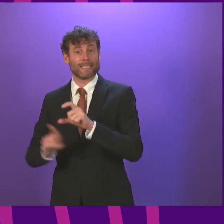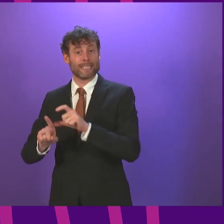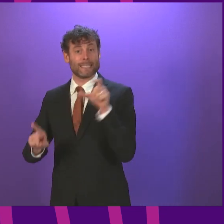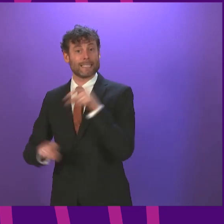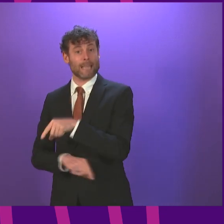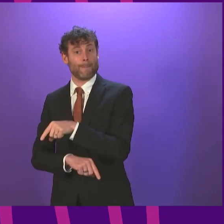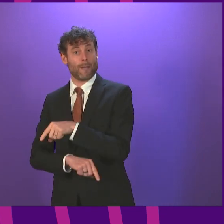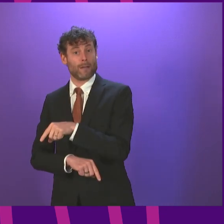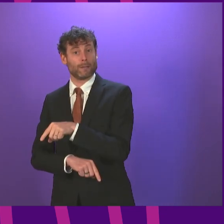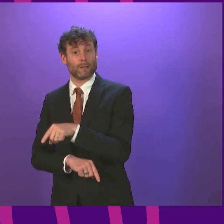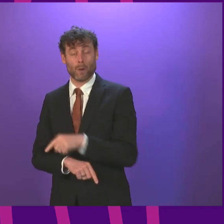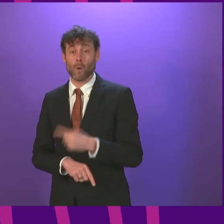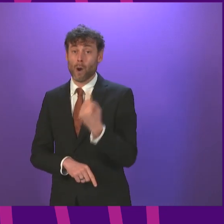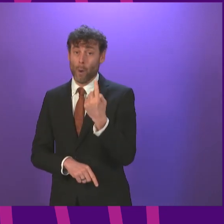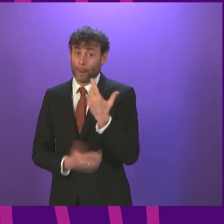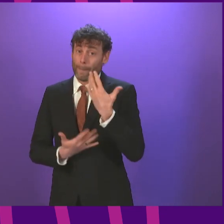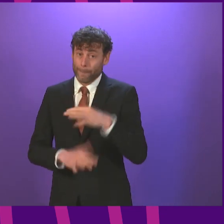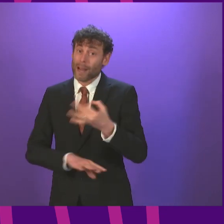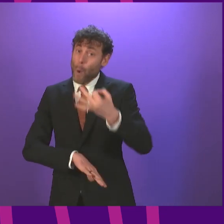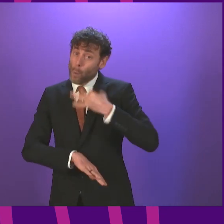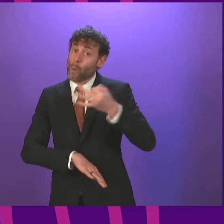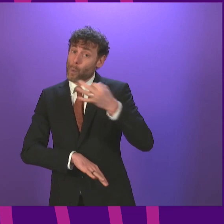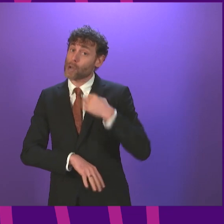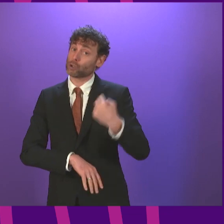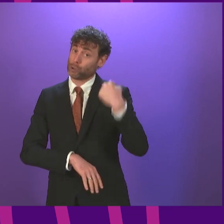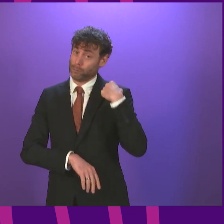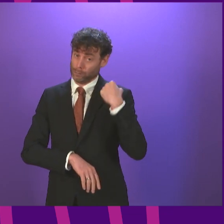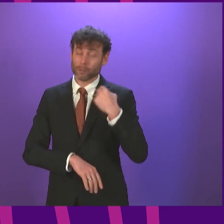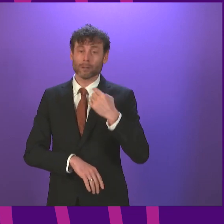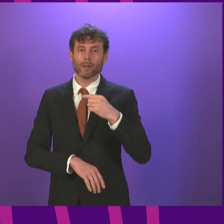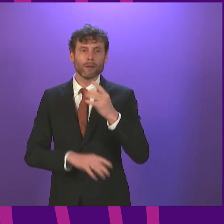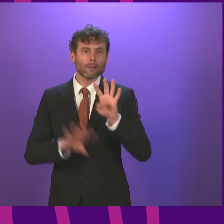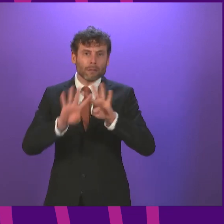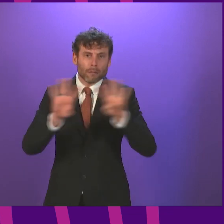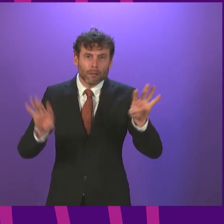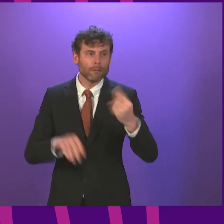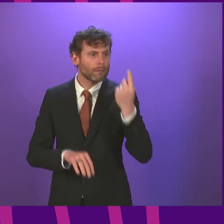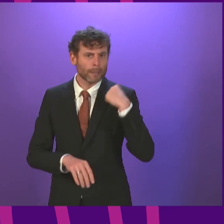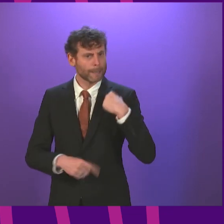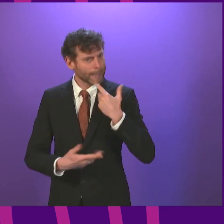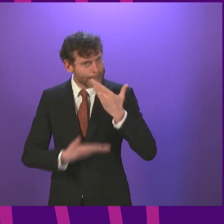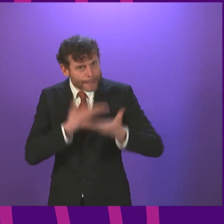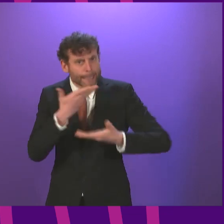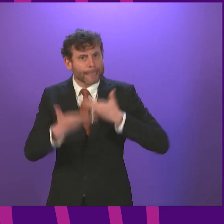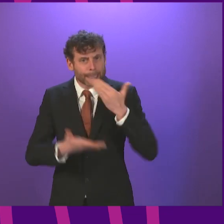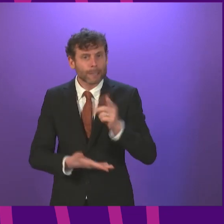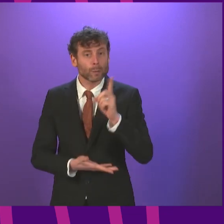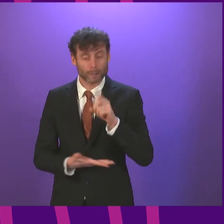was questioned about and talked about extensively before the committee last week was the summary